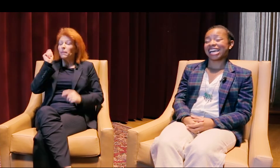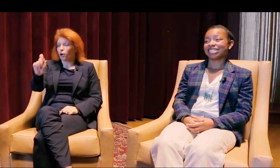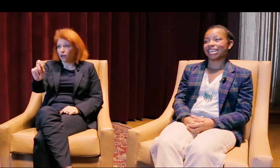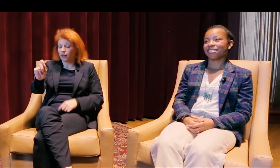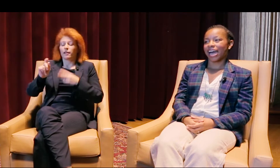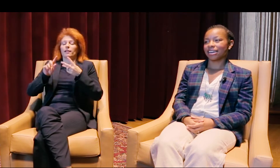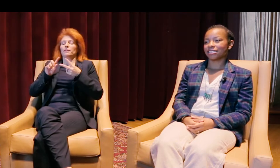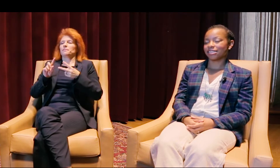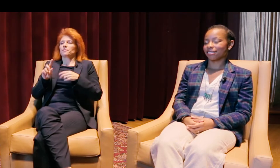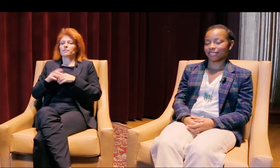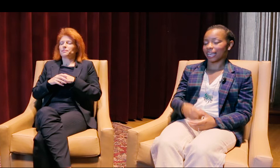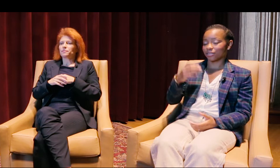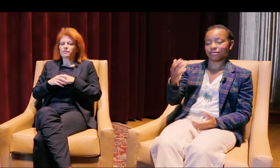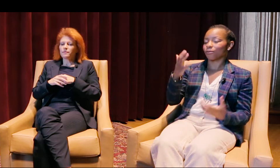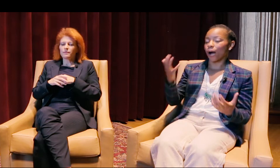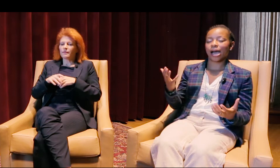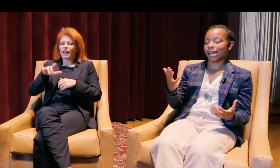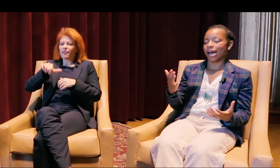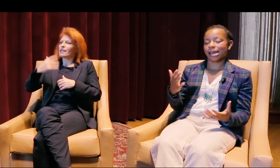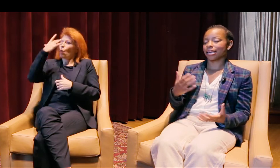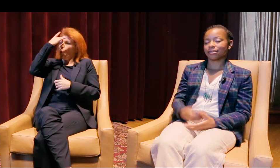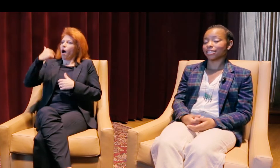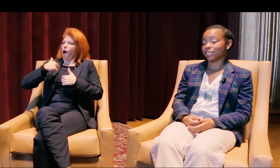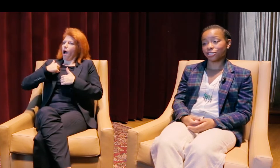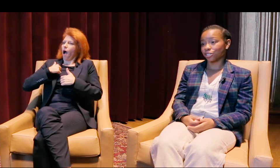and that is, that's why I continue to do what I do